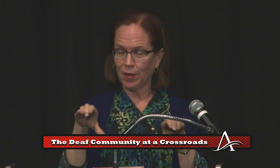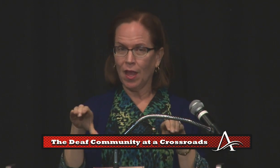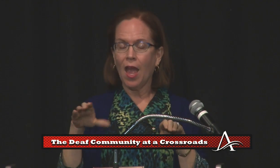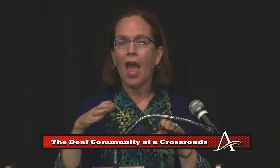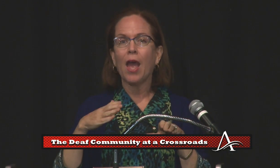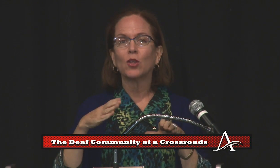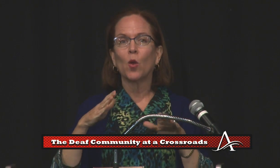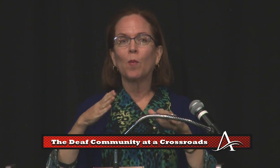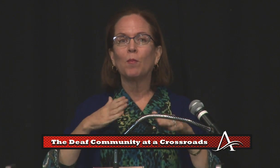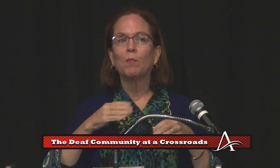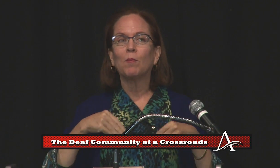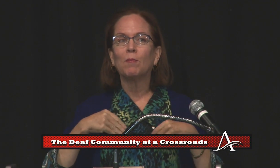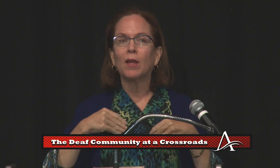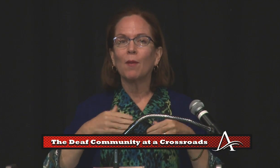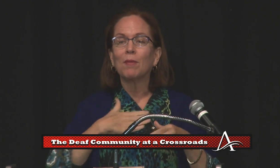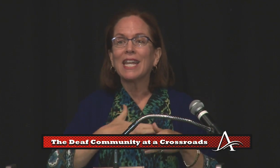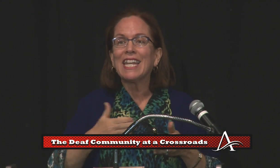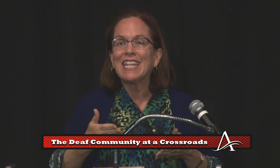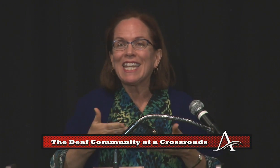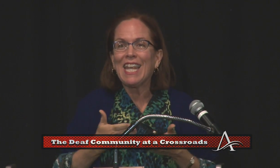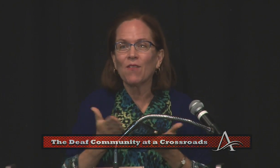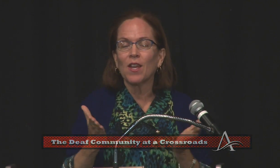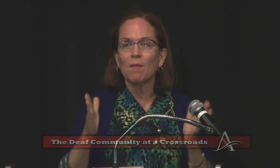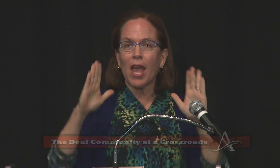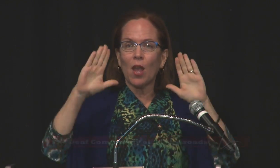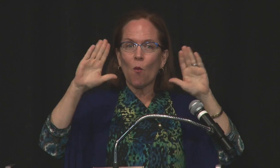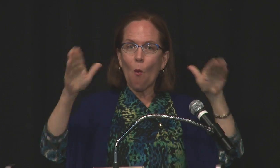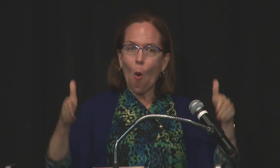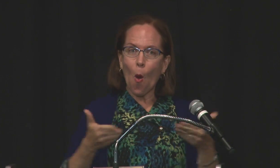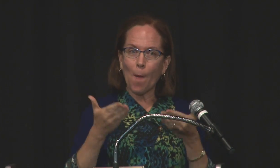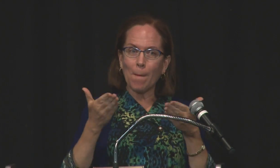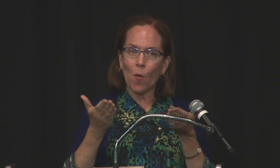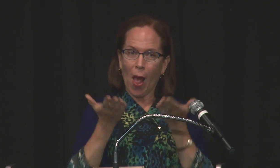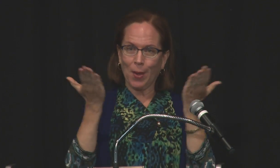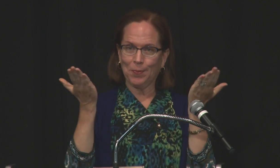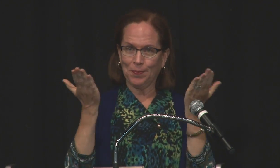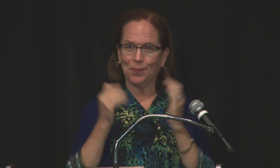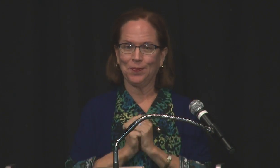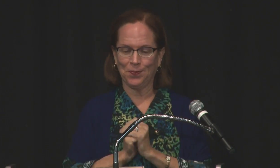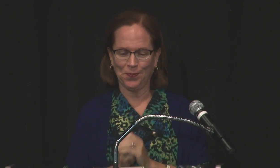So please give him a warm welcome.